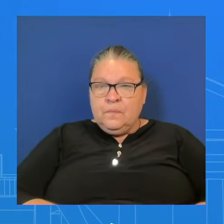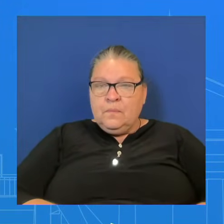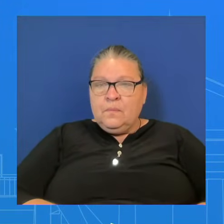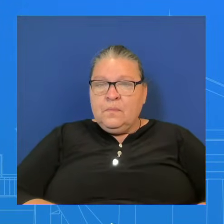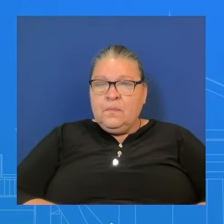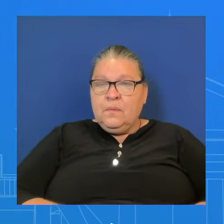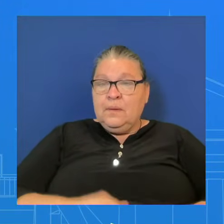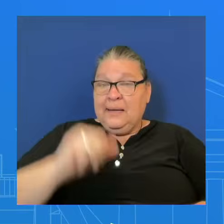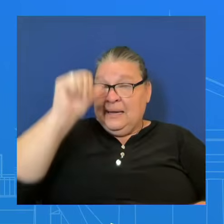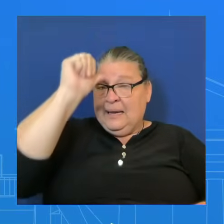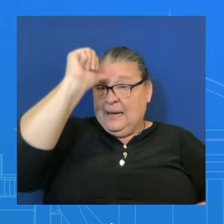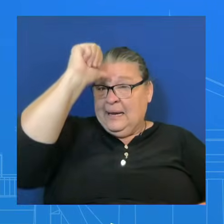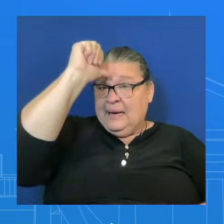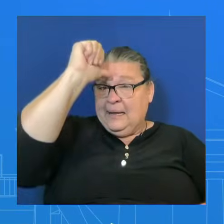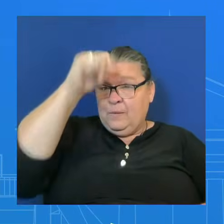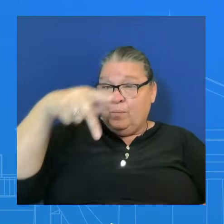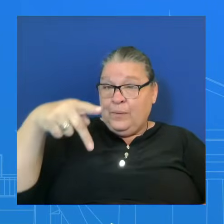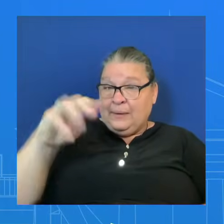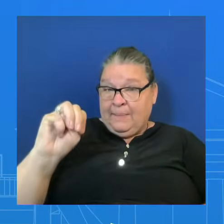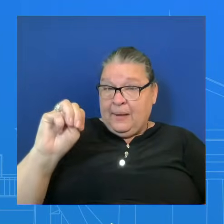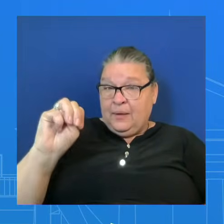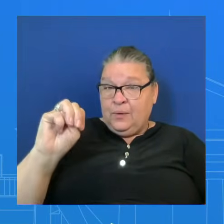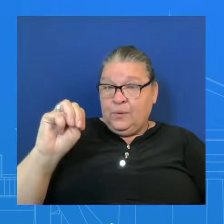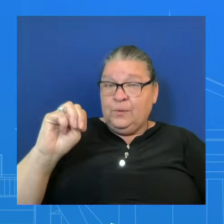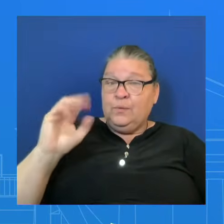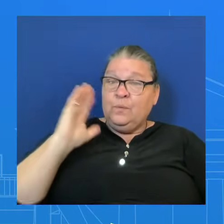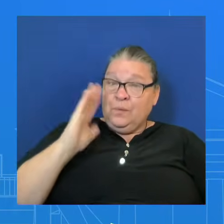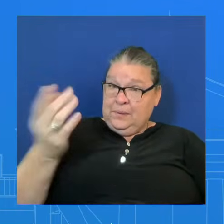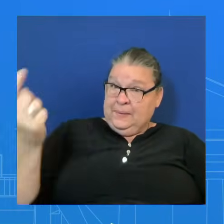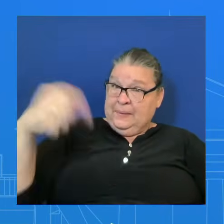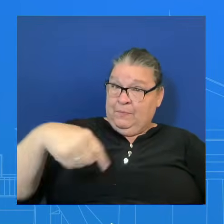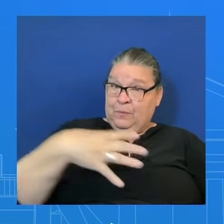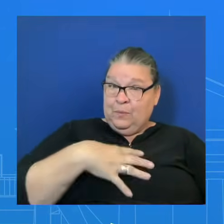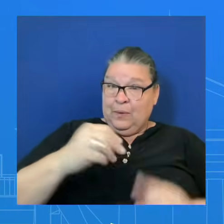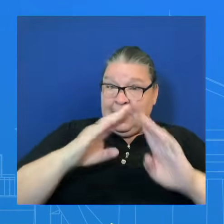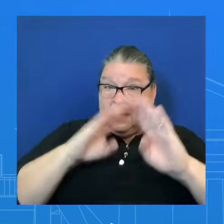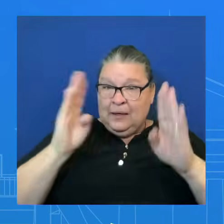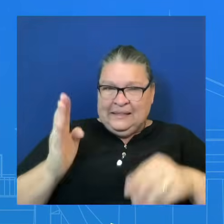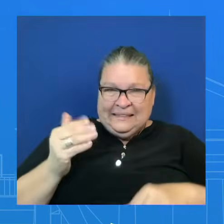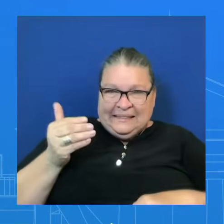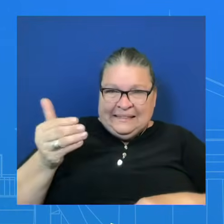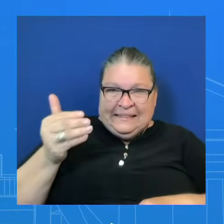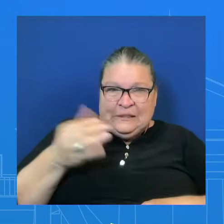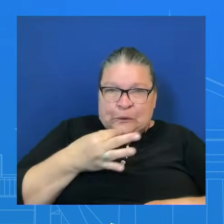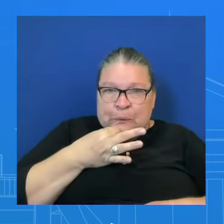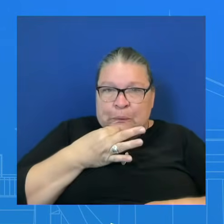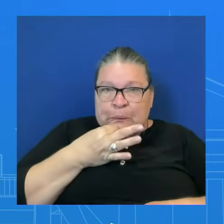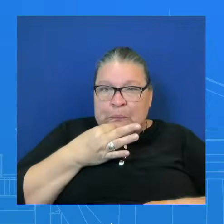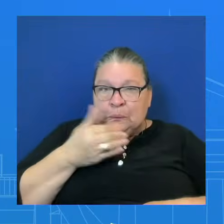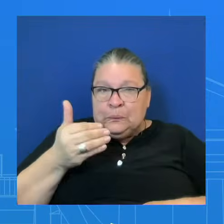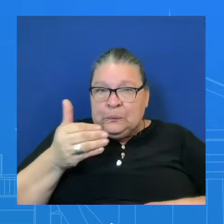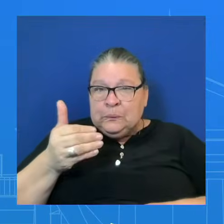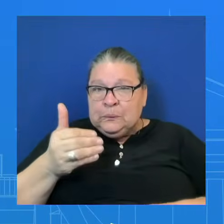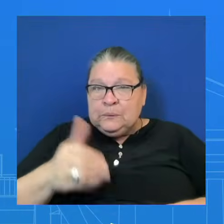Mr. Kirby: Yeah. The Press: I know you will have made a very large focus in this administration on the divide between autocracies and democracies,